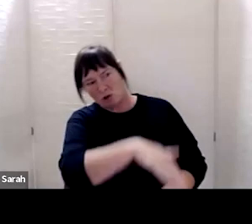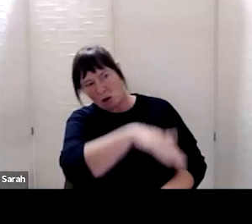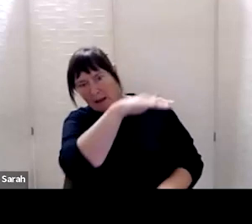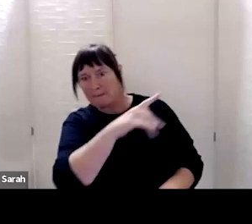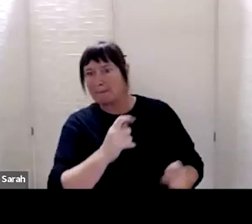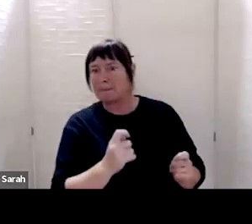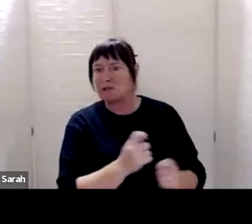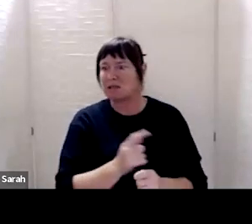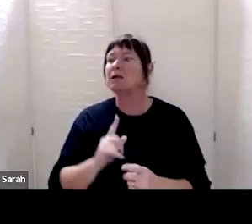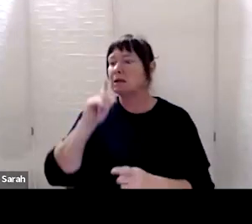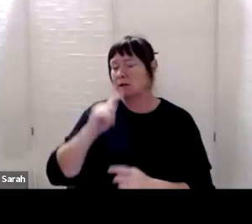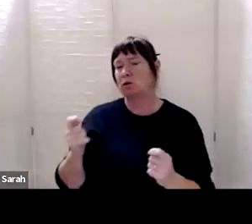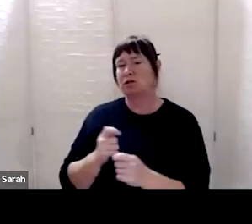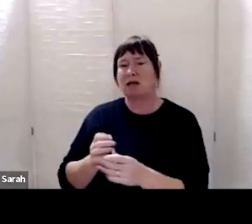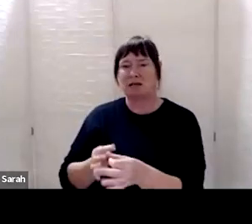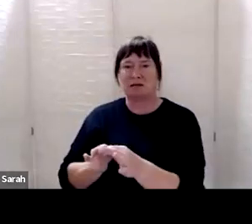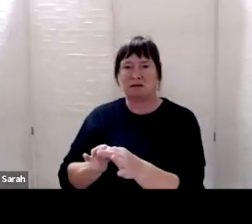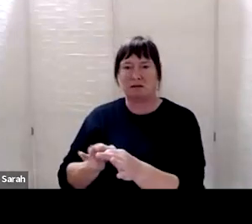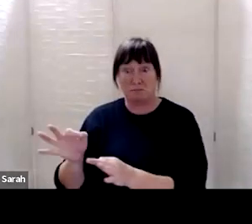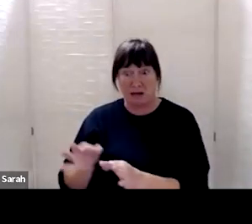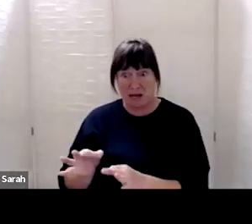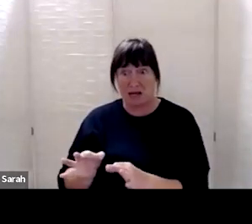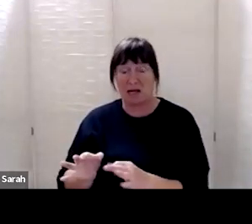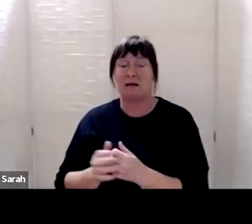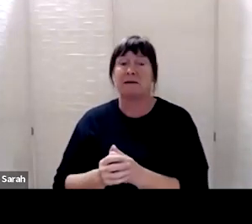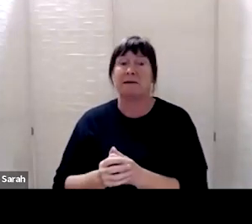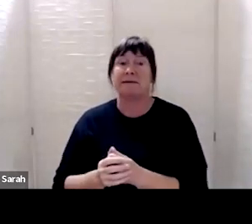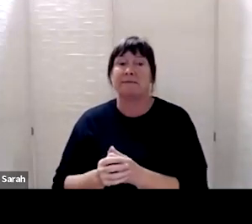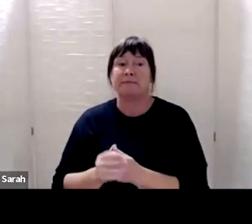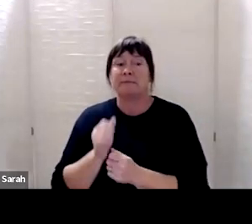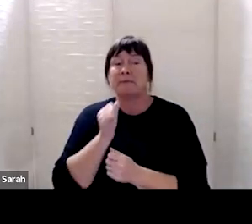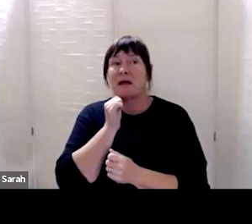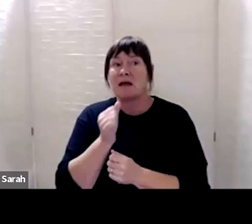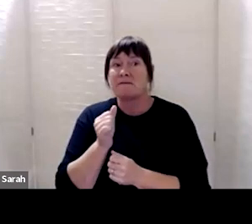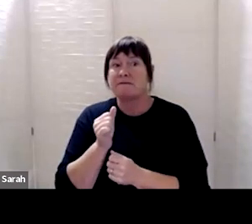When it comes to things like having a challenging situation with a host,